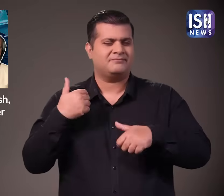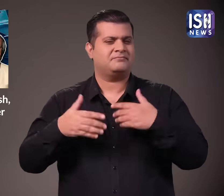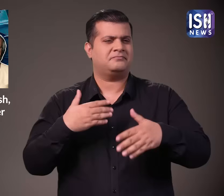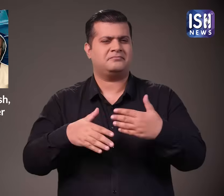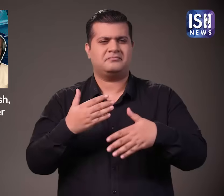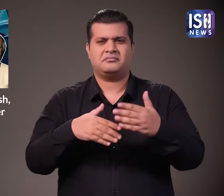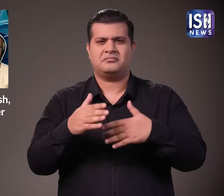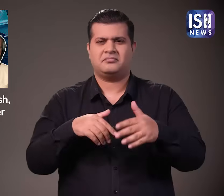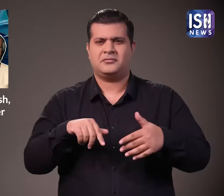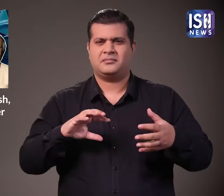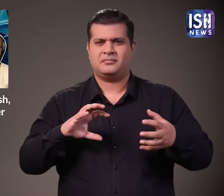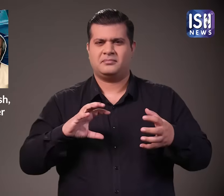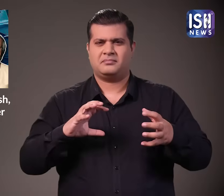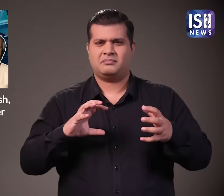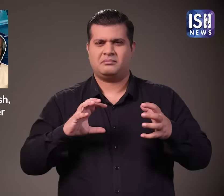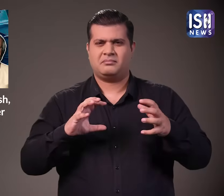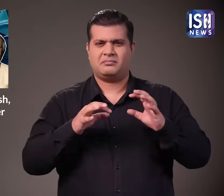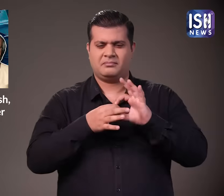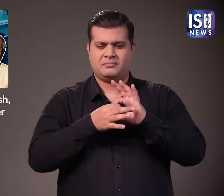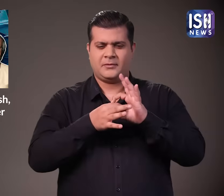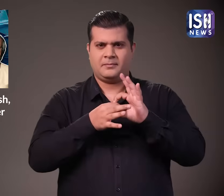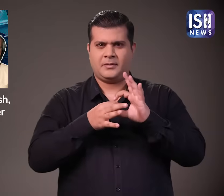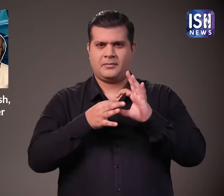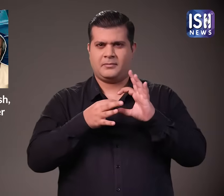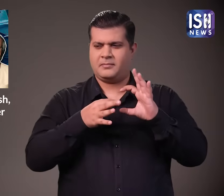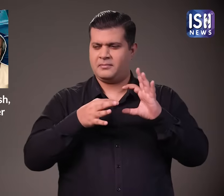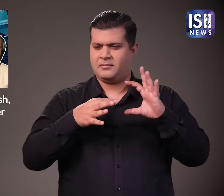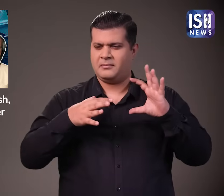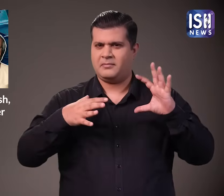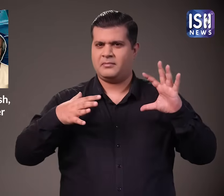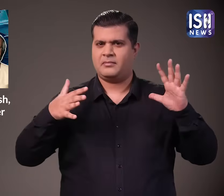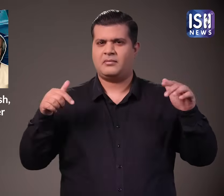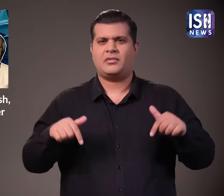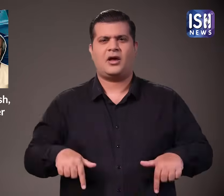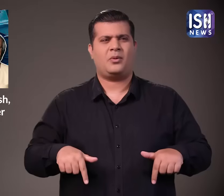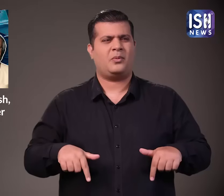However, their relationship has now become strained and is getting worse each day.